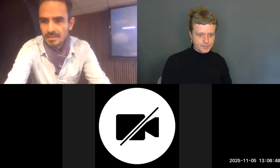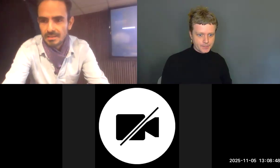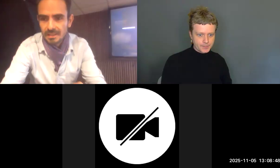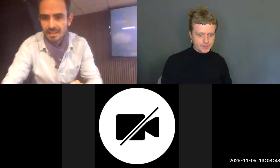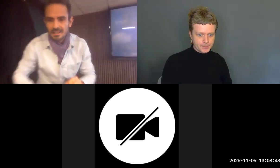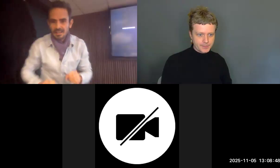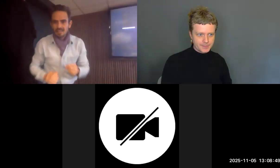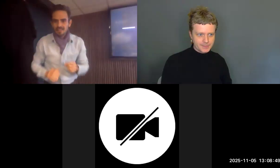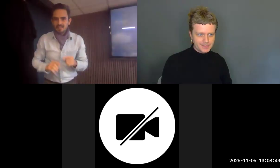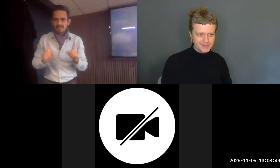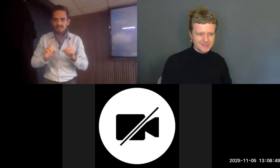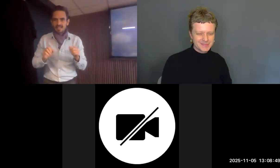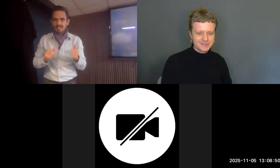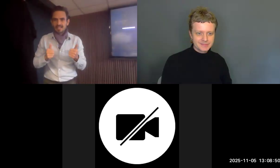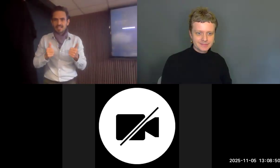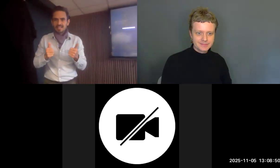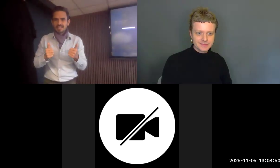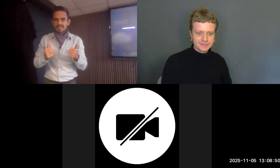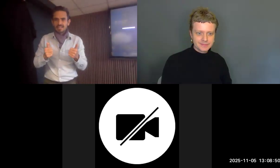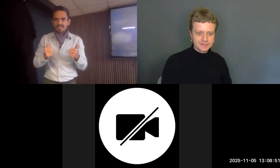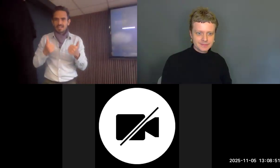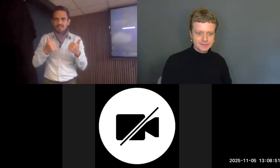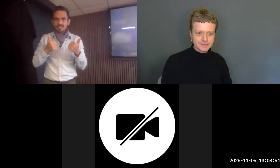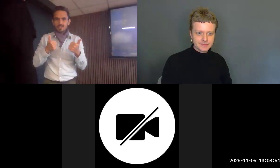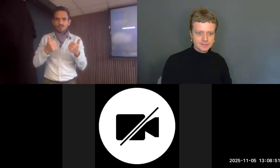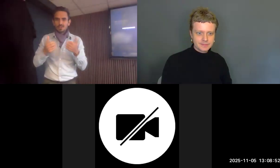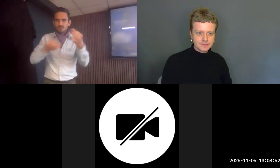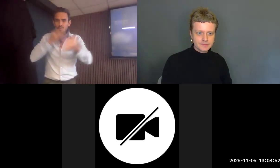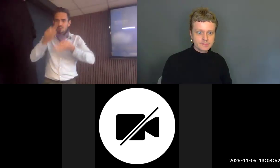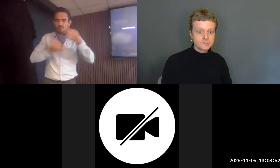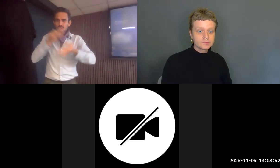I'm having problems, I'm having some problems with my… I'll need to leave and come back in. We're still using this link. Yes.